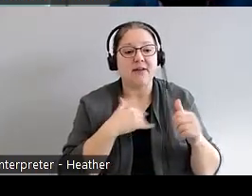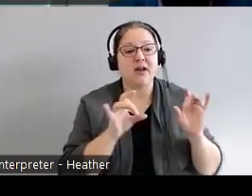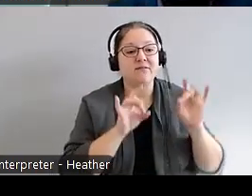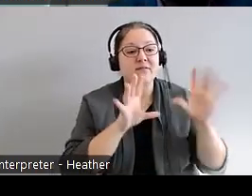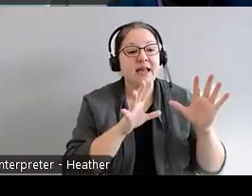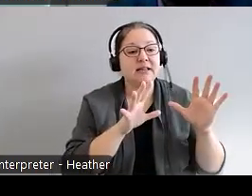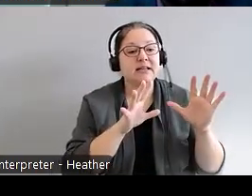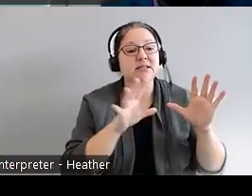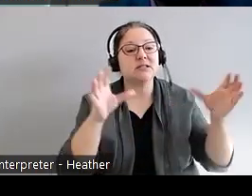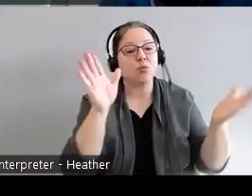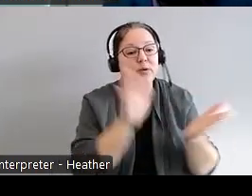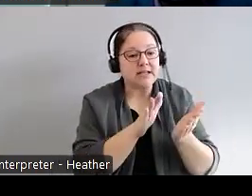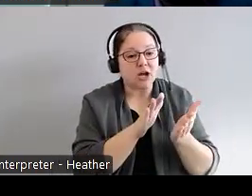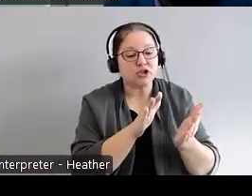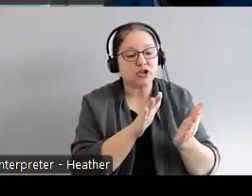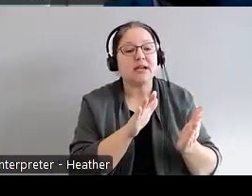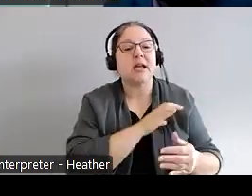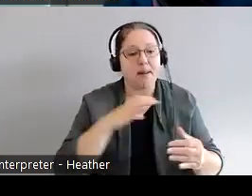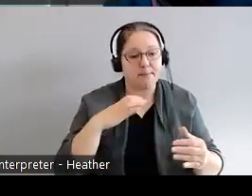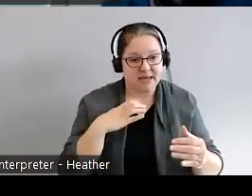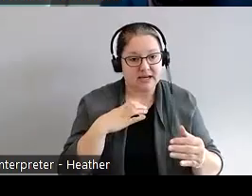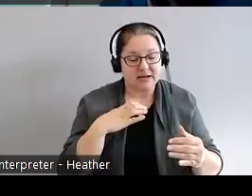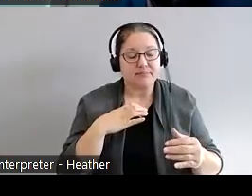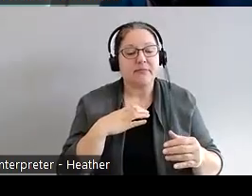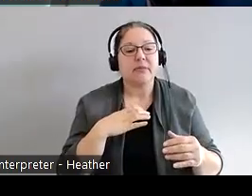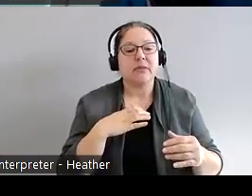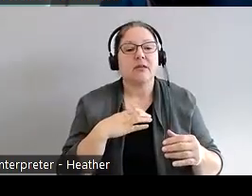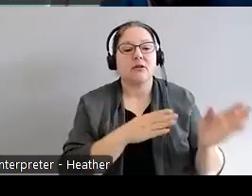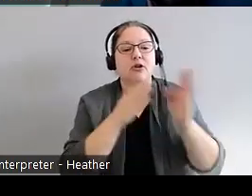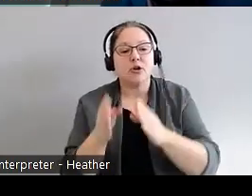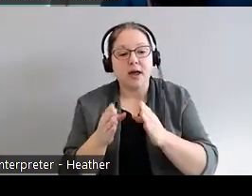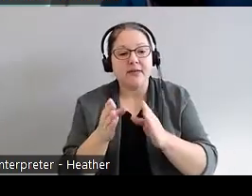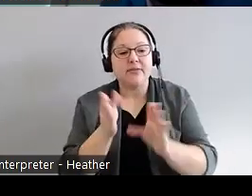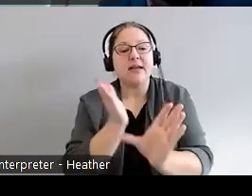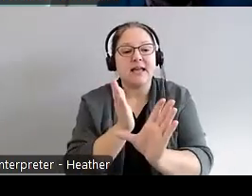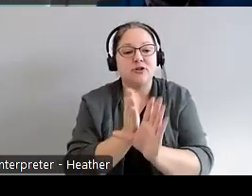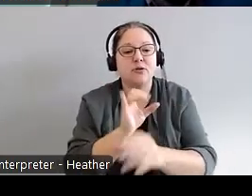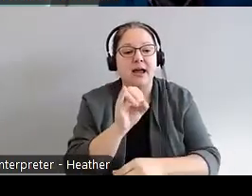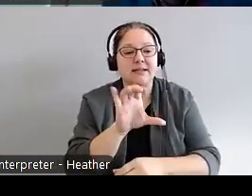uh which I'll talk briefly about um uh the psychiatric ICU uh and our positive behavior